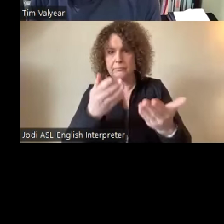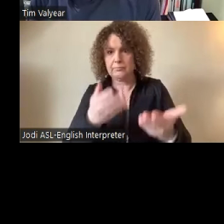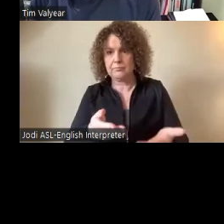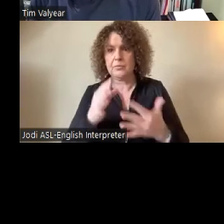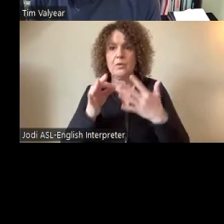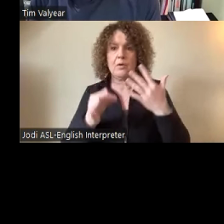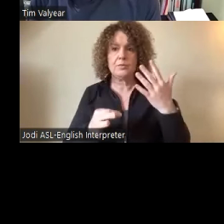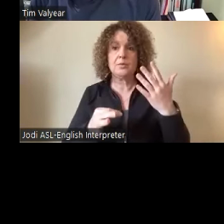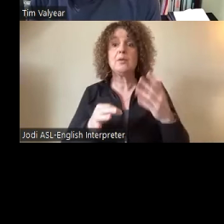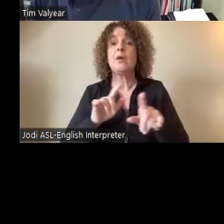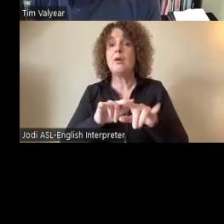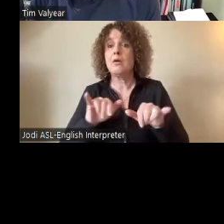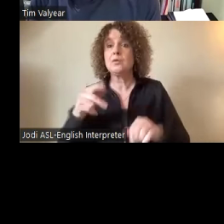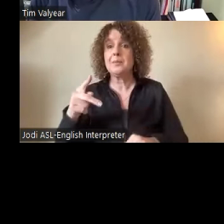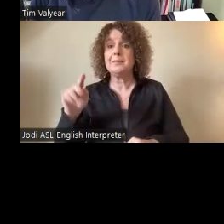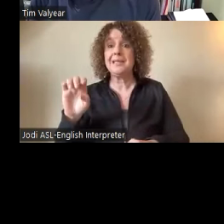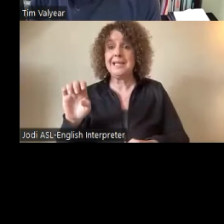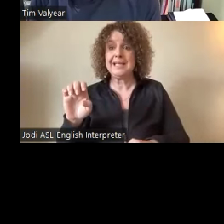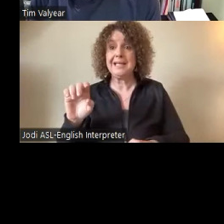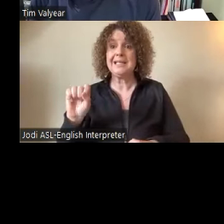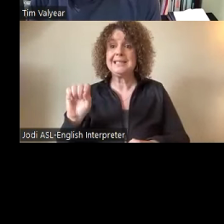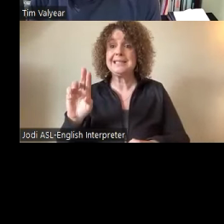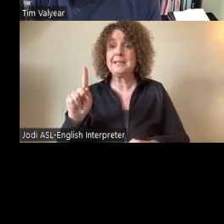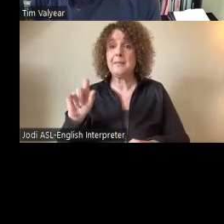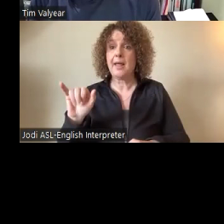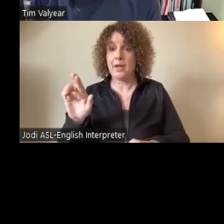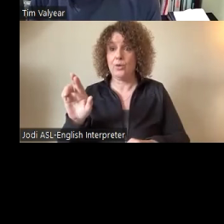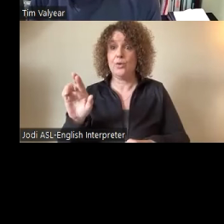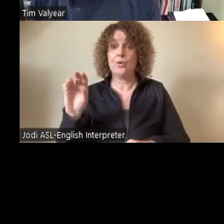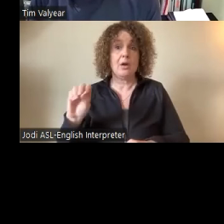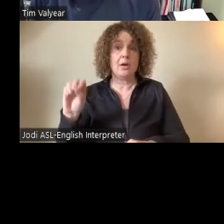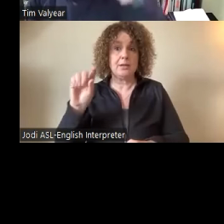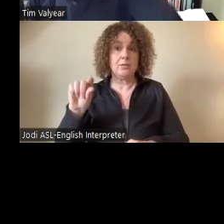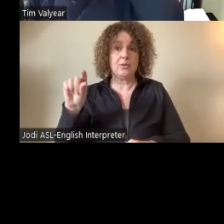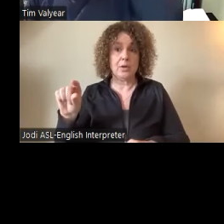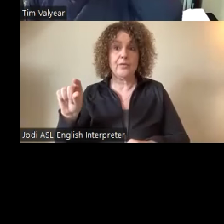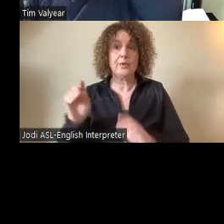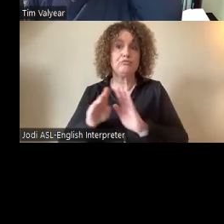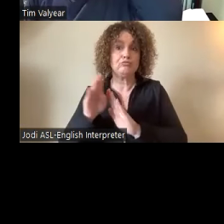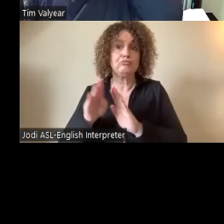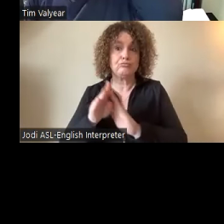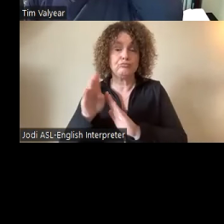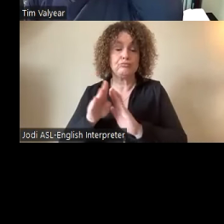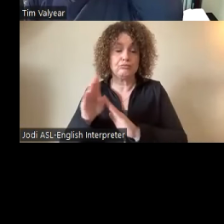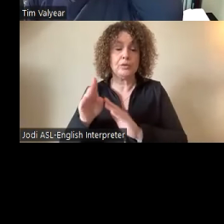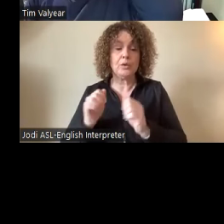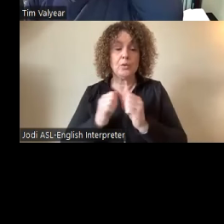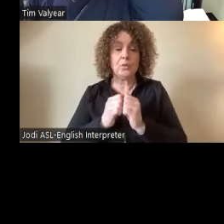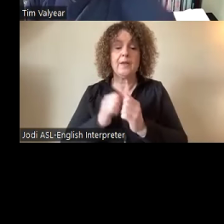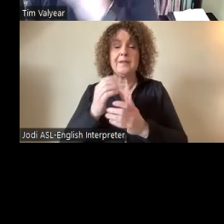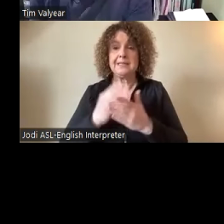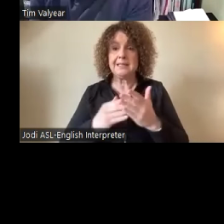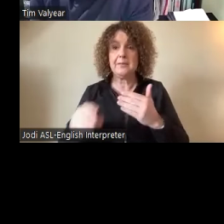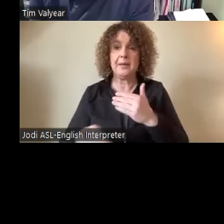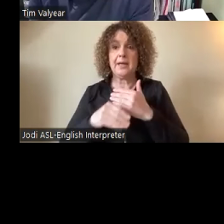use. If we get to choose, which is most relevant to you?